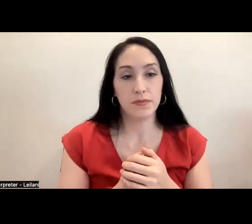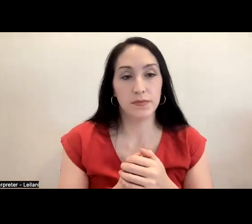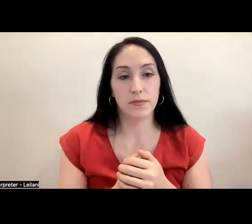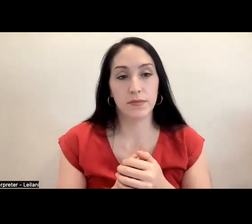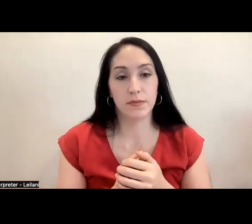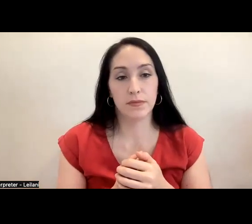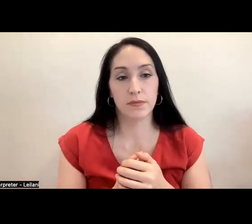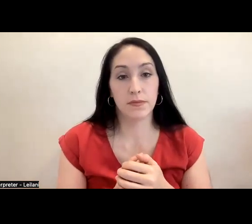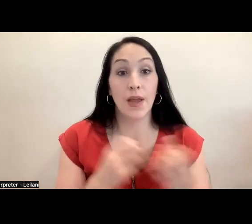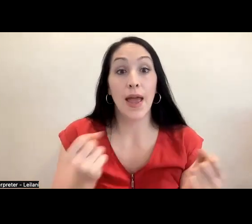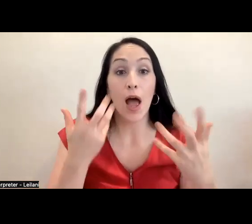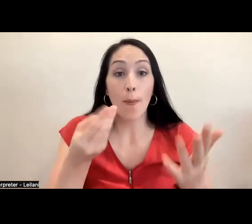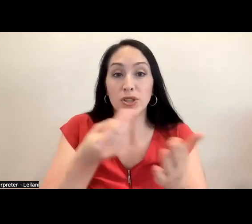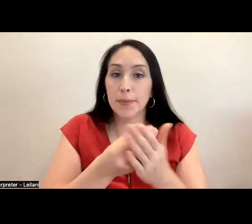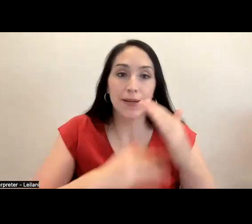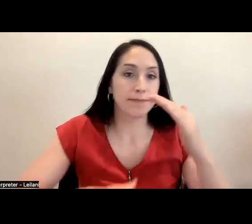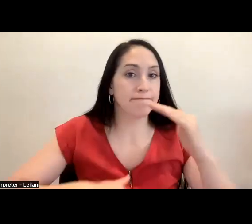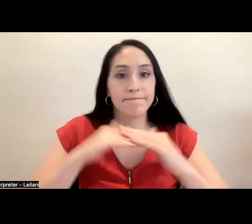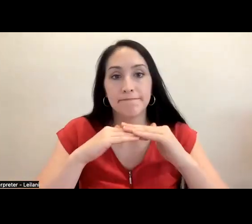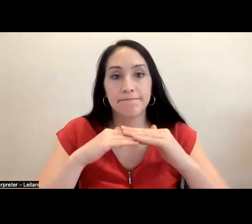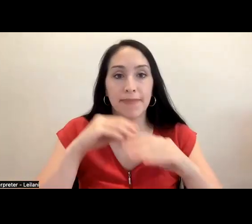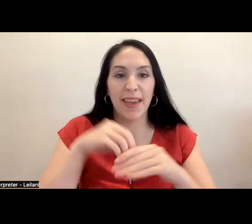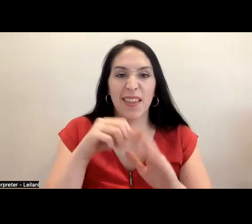you can have? 11:57:22 As I mentioned individuals on SSI